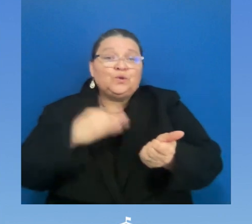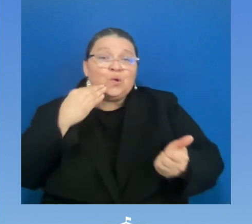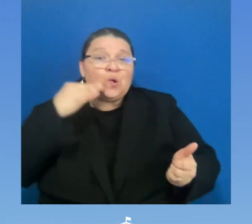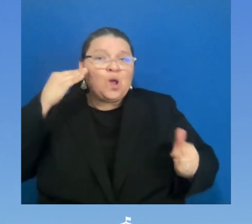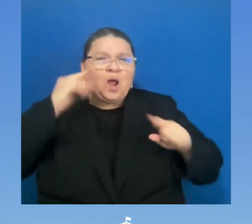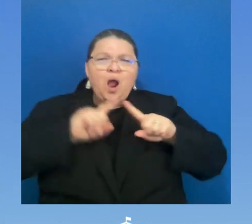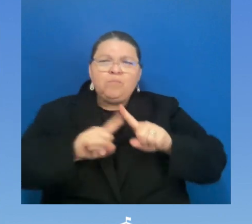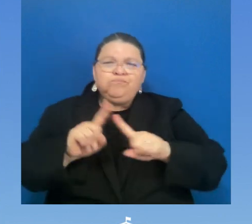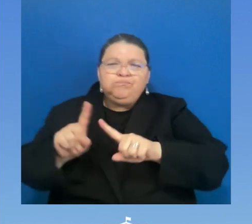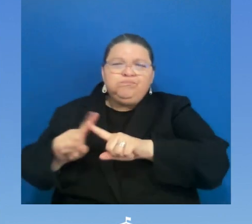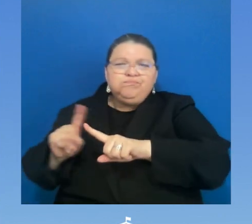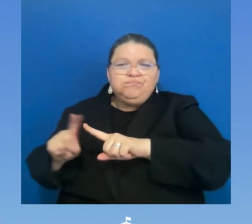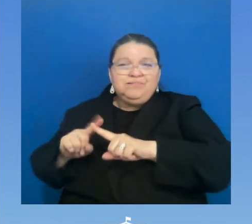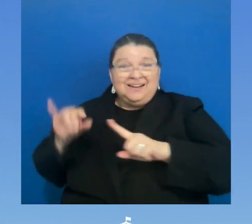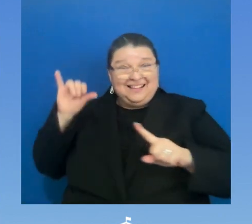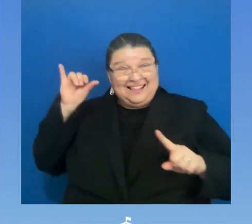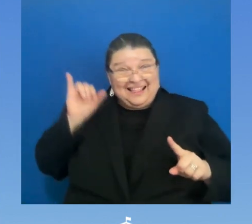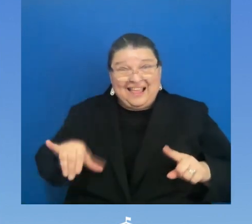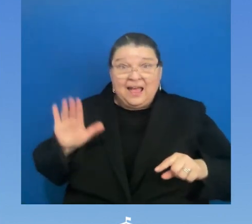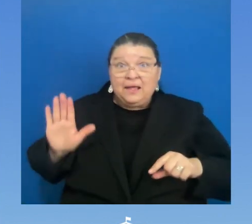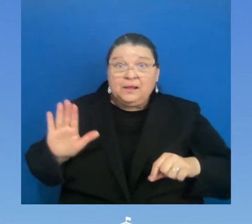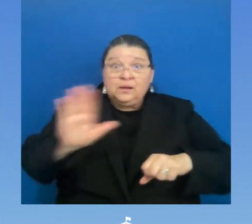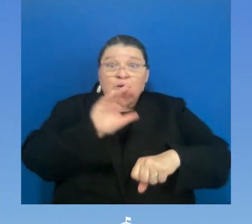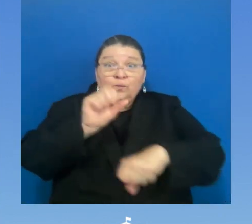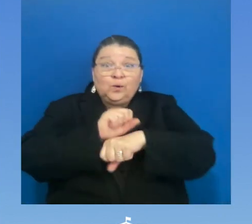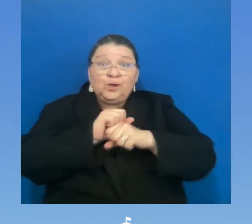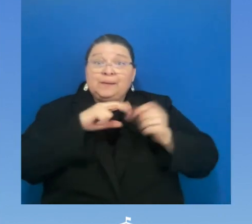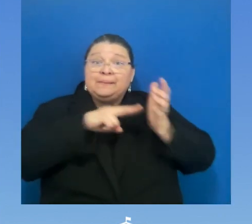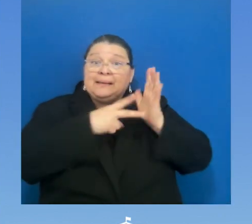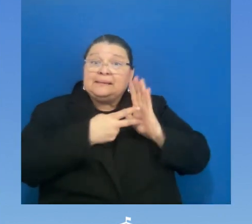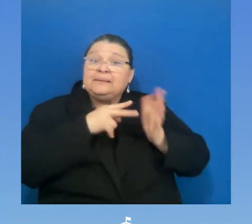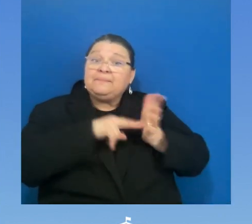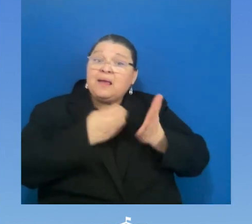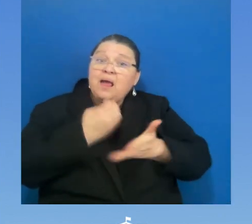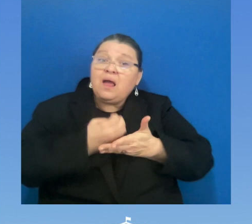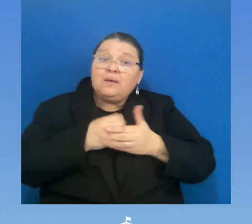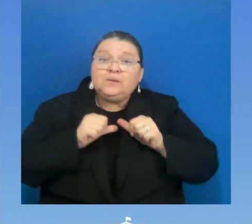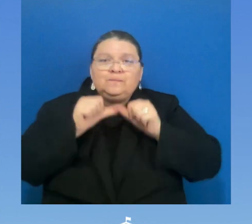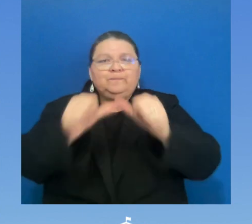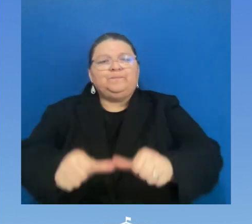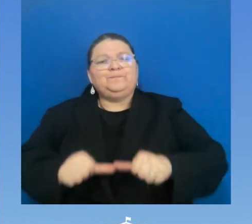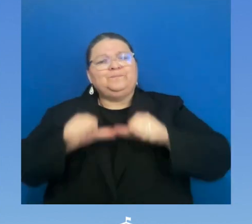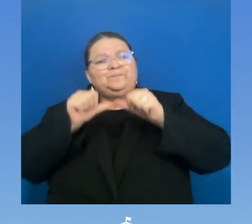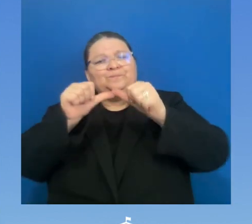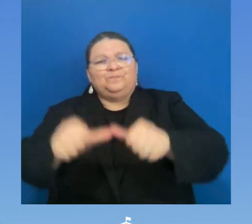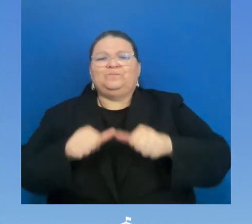They kept our economy going when everything else was shut down, often having to pay